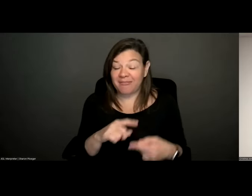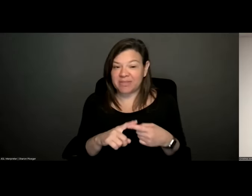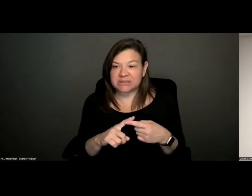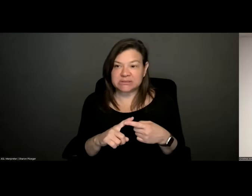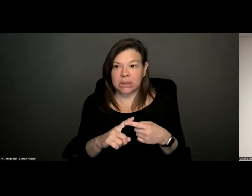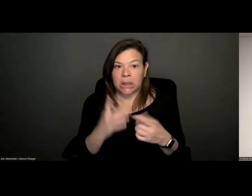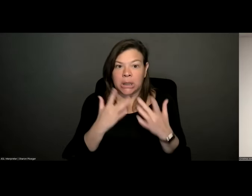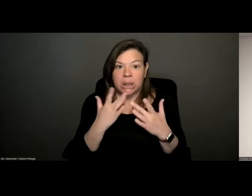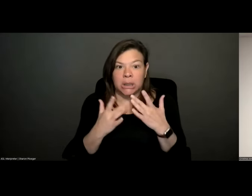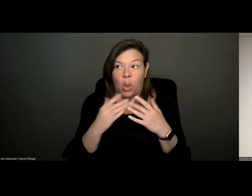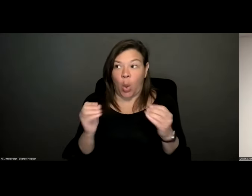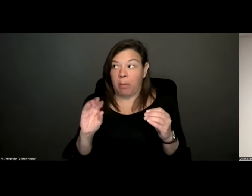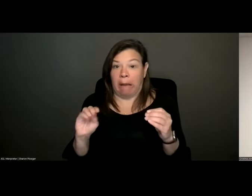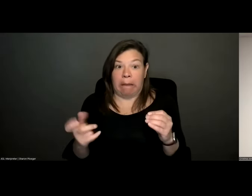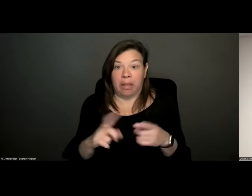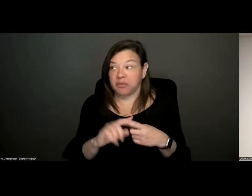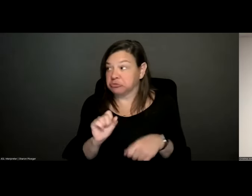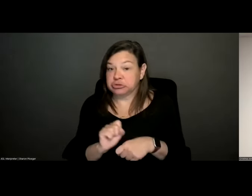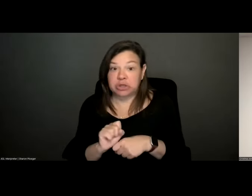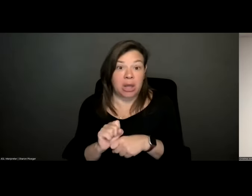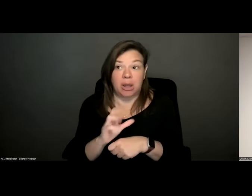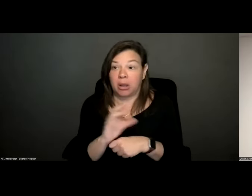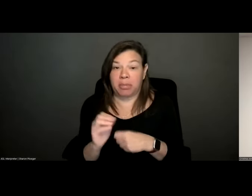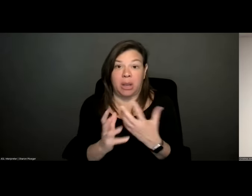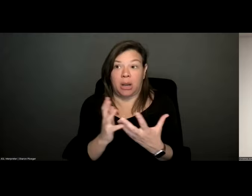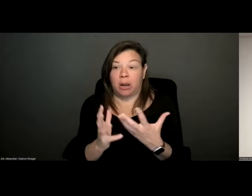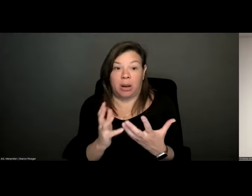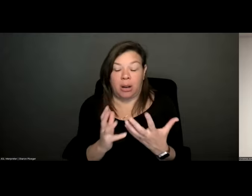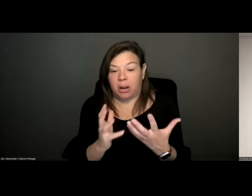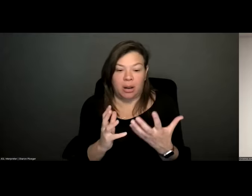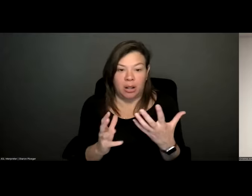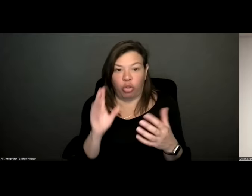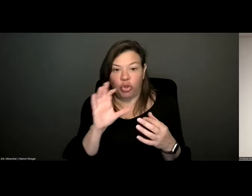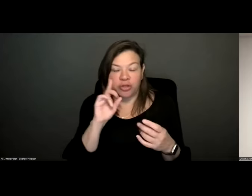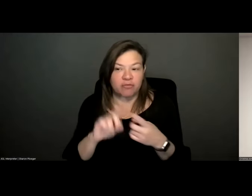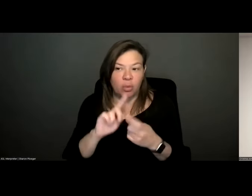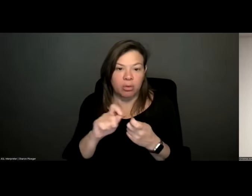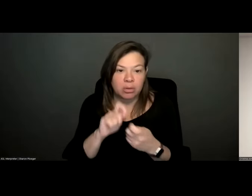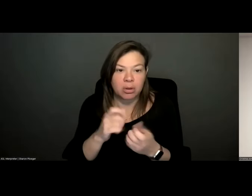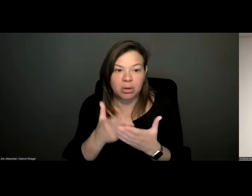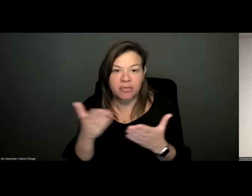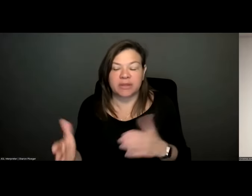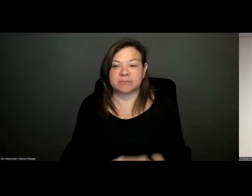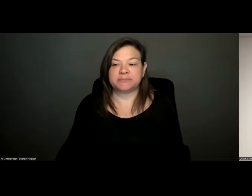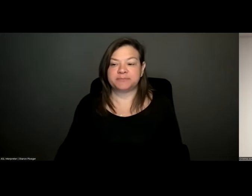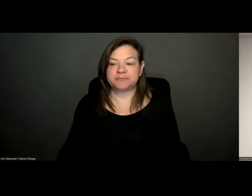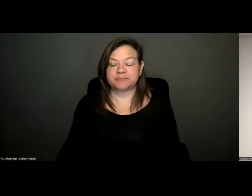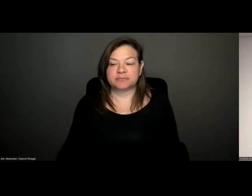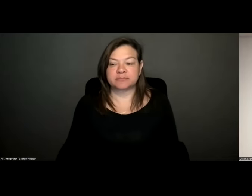"Oh my gosh, there's a job and they're looking for, you know, this specific thing. You know, okay, it's all mine.